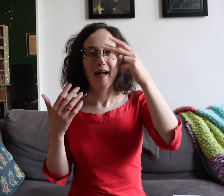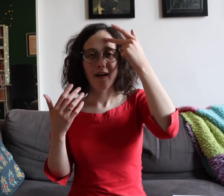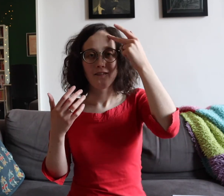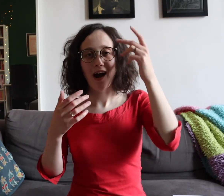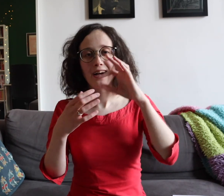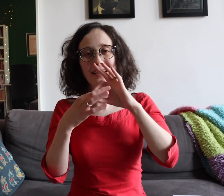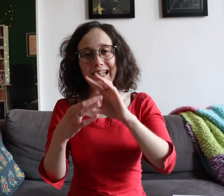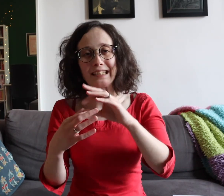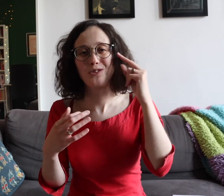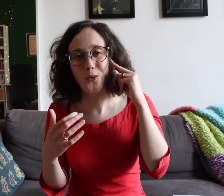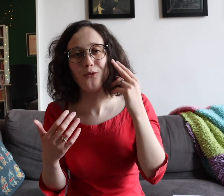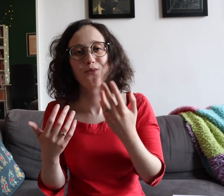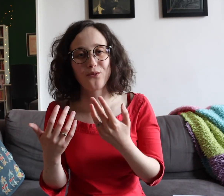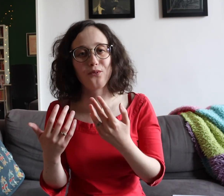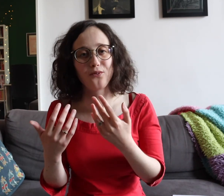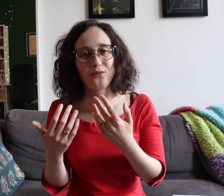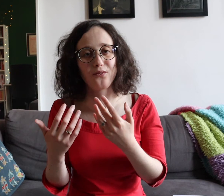certain experiences are linked to them being deaf.